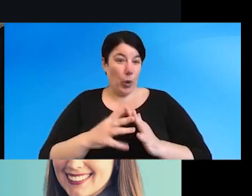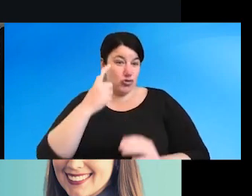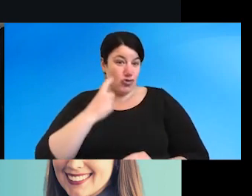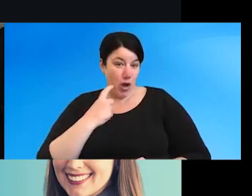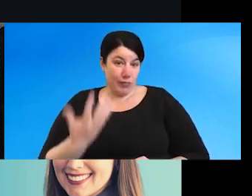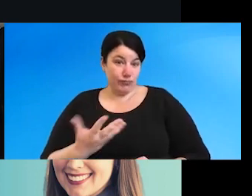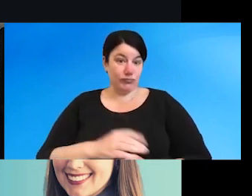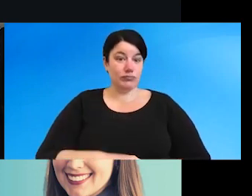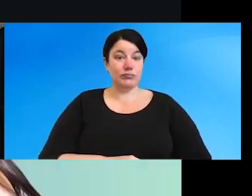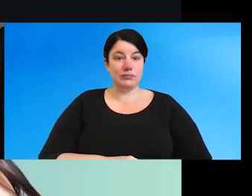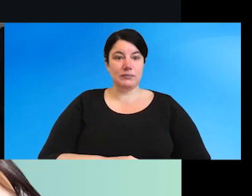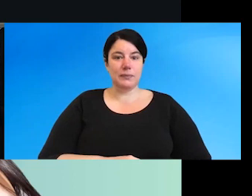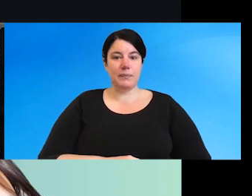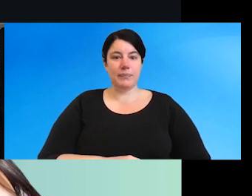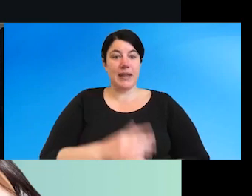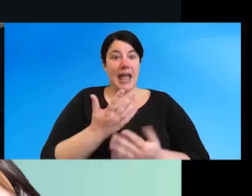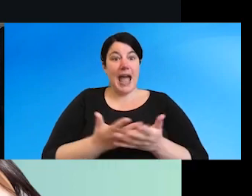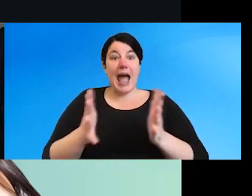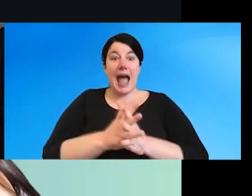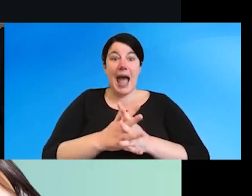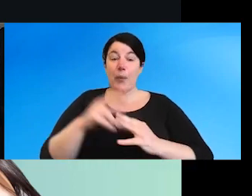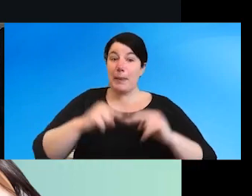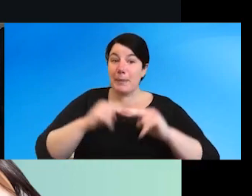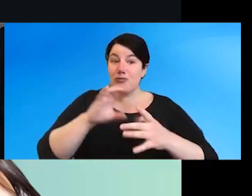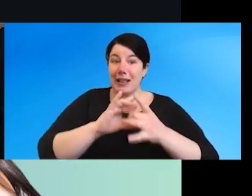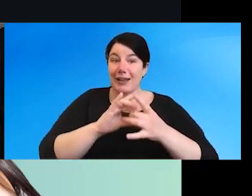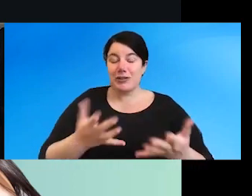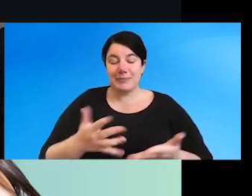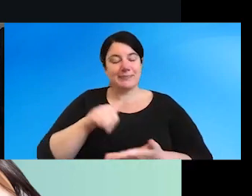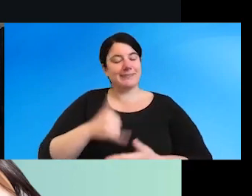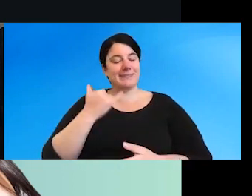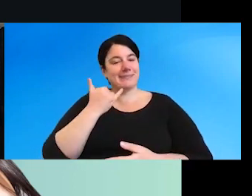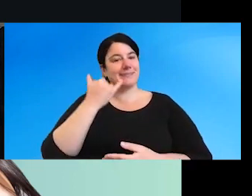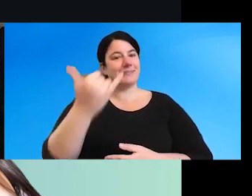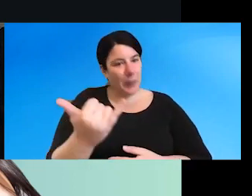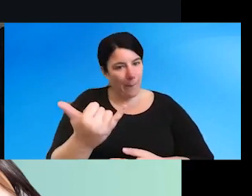And how do we build those relationships? We pick up the phone. I said you would get sick of me saying this.